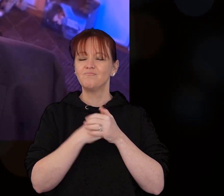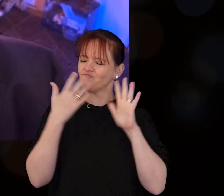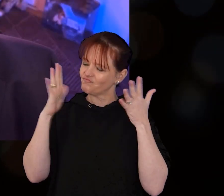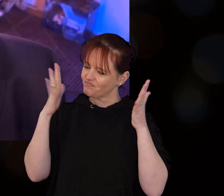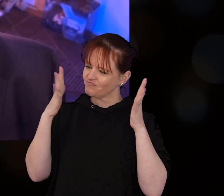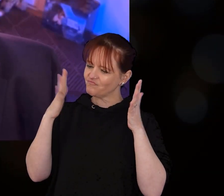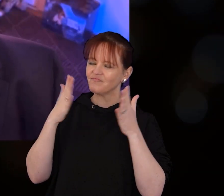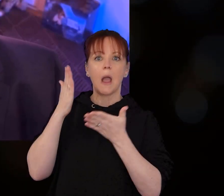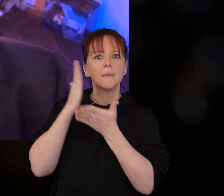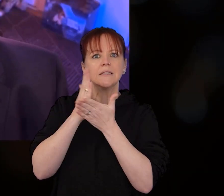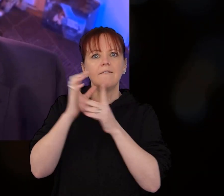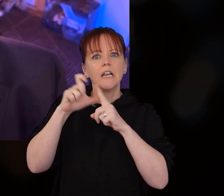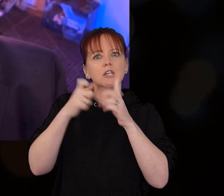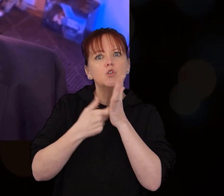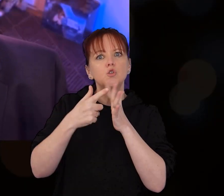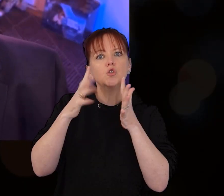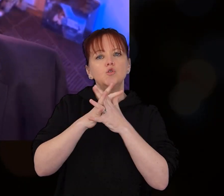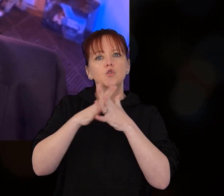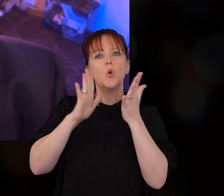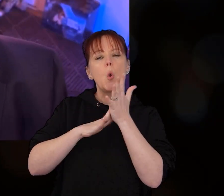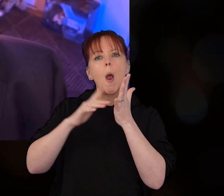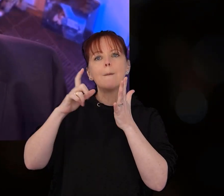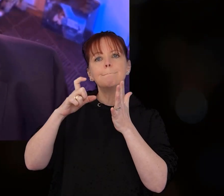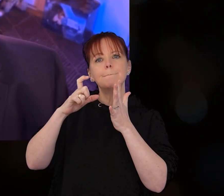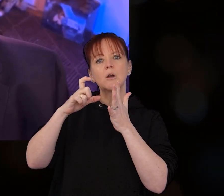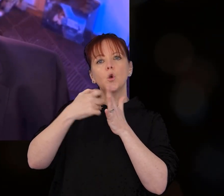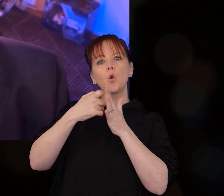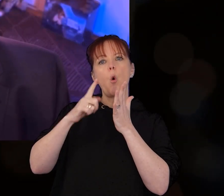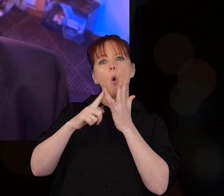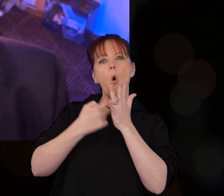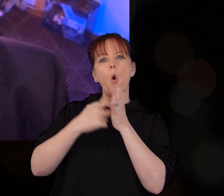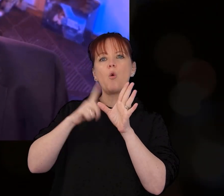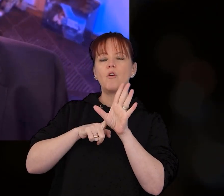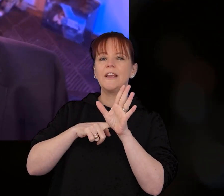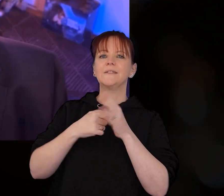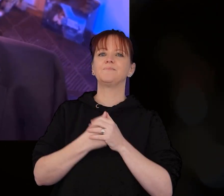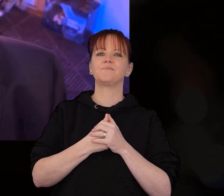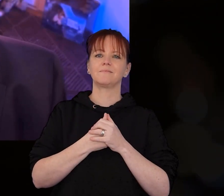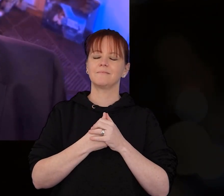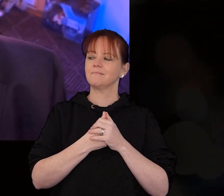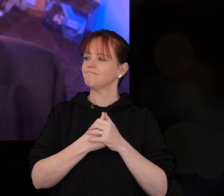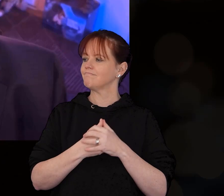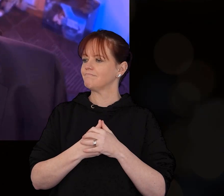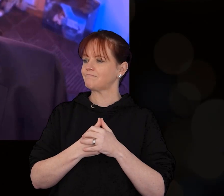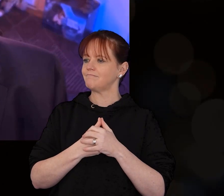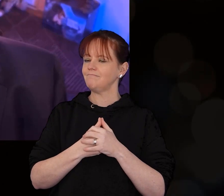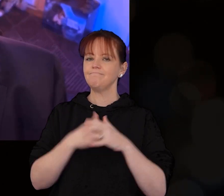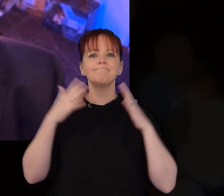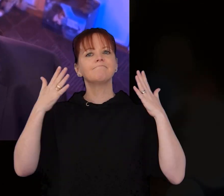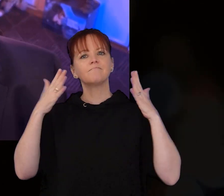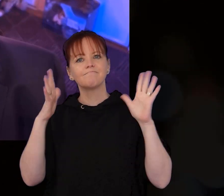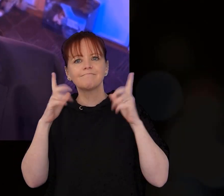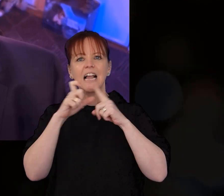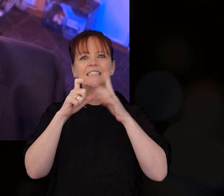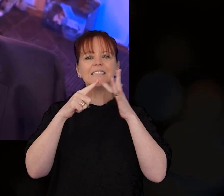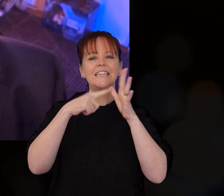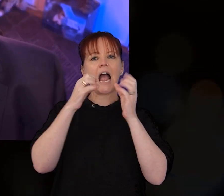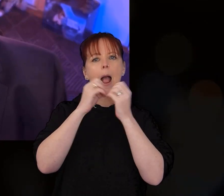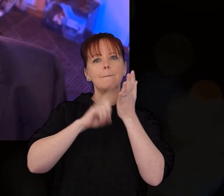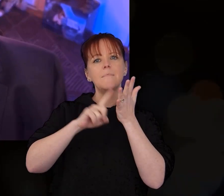Congrats to Diablo IV. This category has a dedication, we're dedicating the 2024 Blind and Low Vision Award